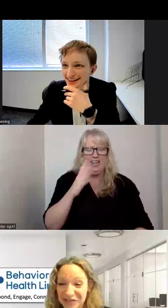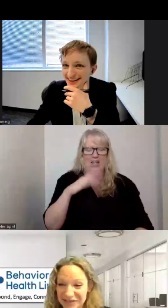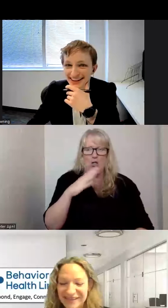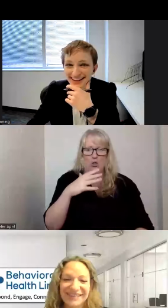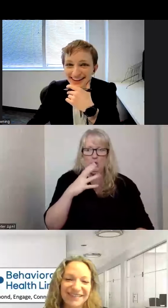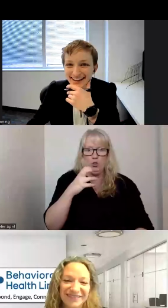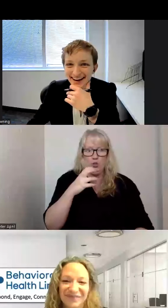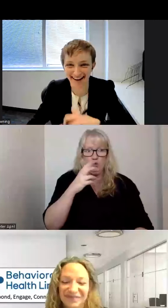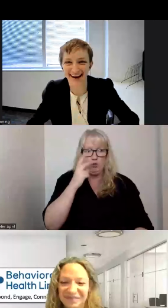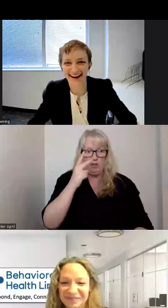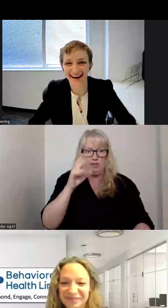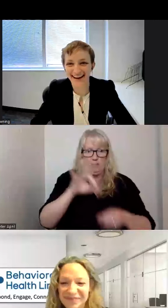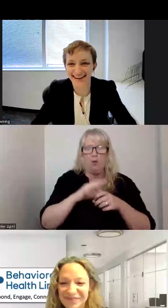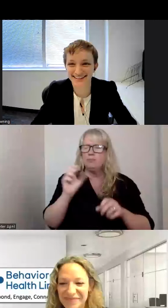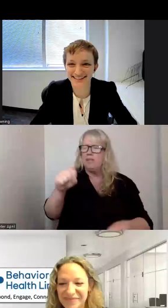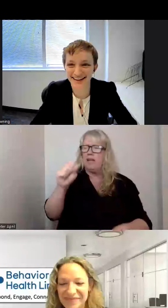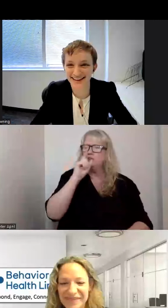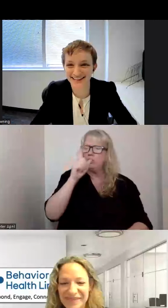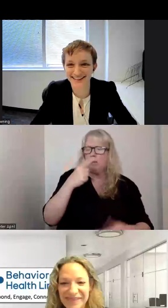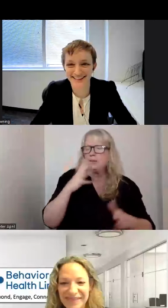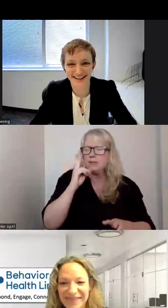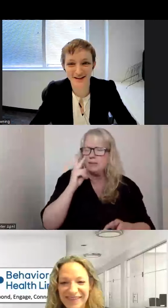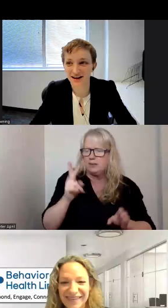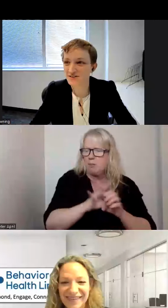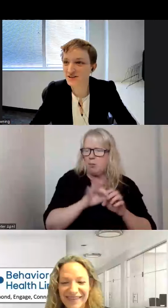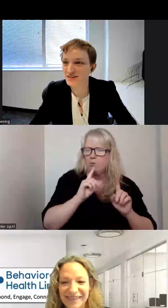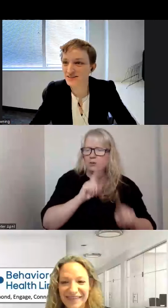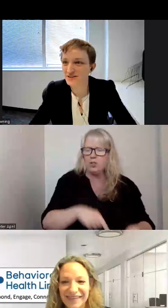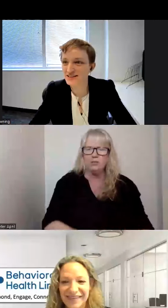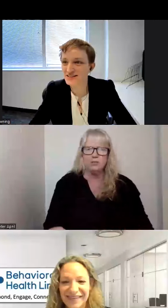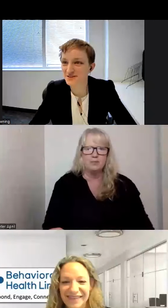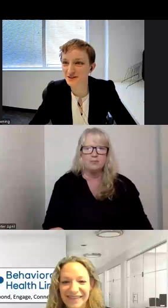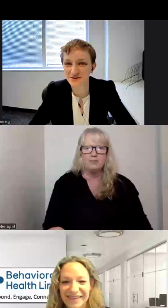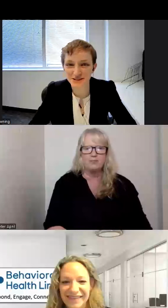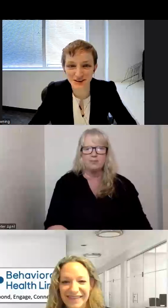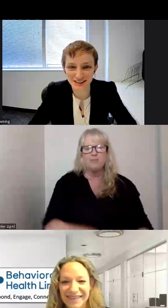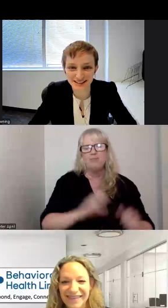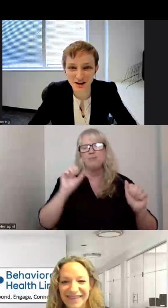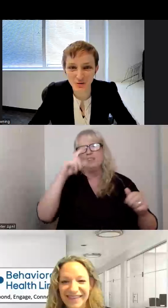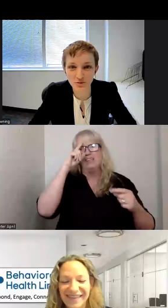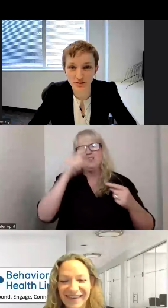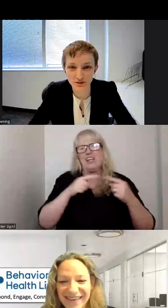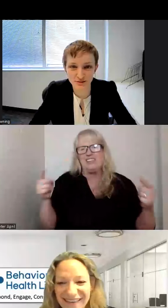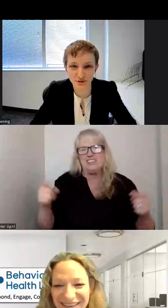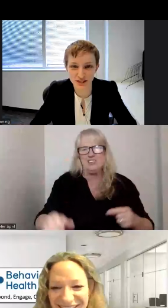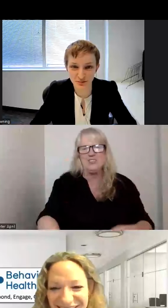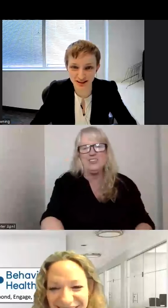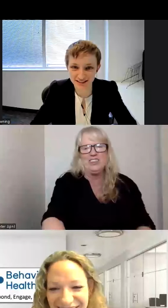: SURE. YOU CAN DISAGREE WITH THE AUDIENCE. OH, IT IS SPLIT.